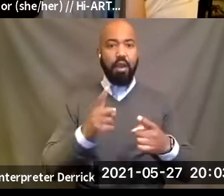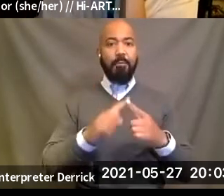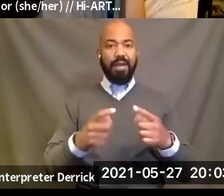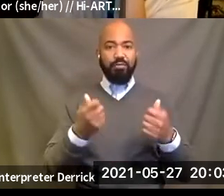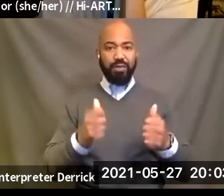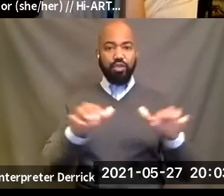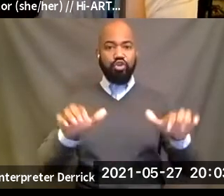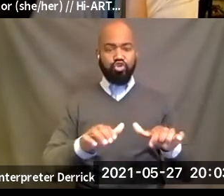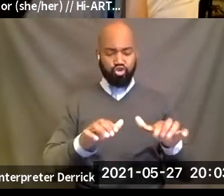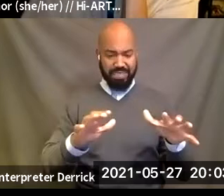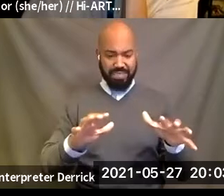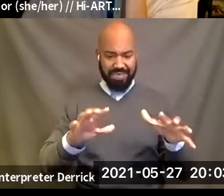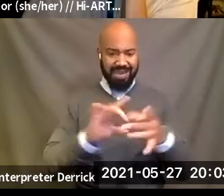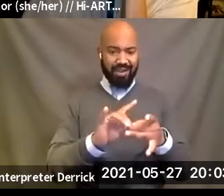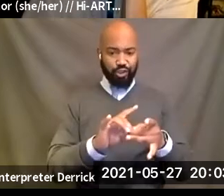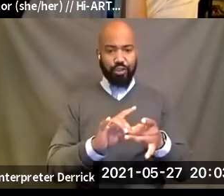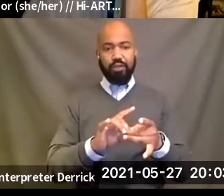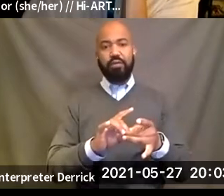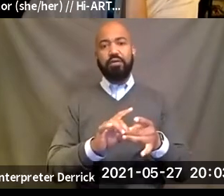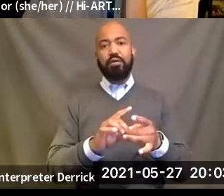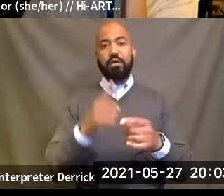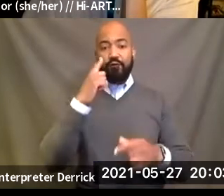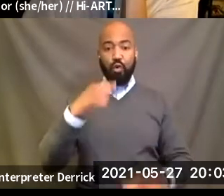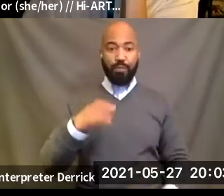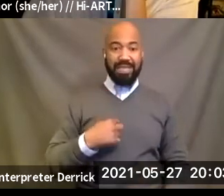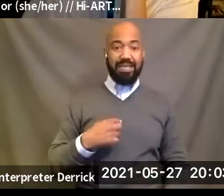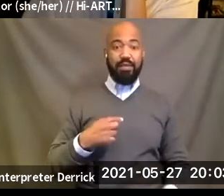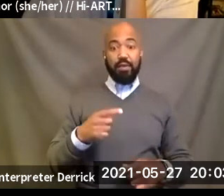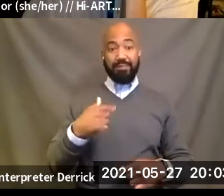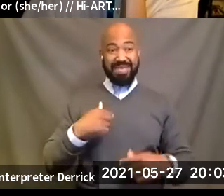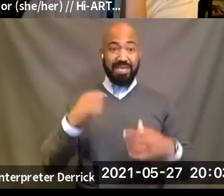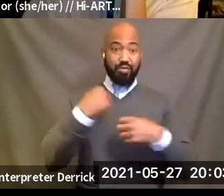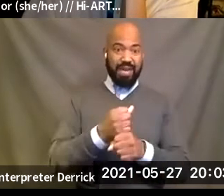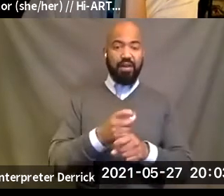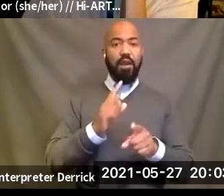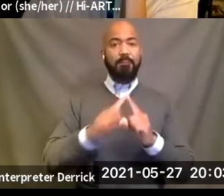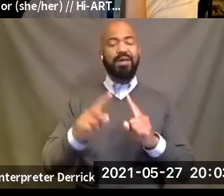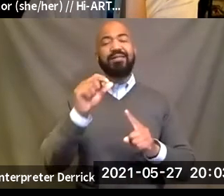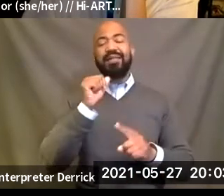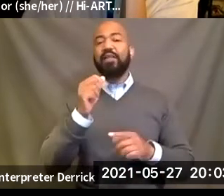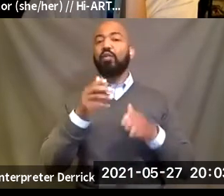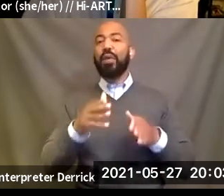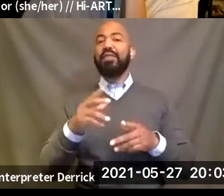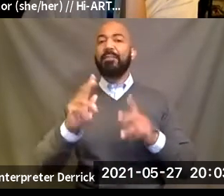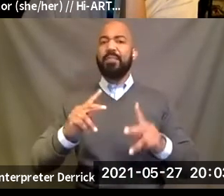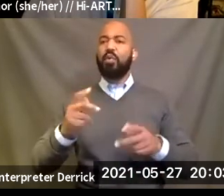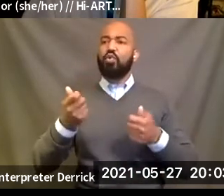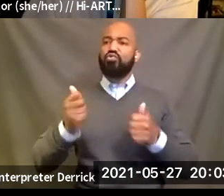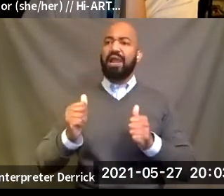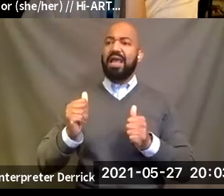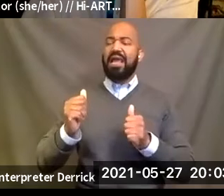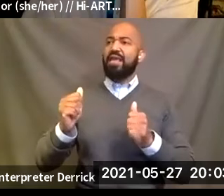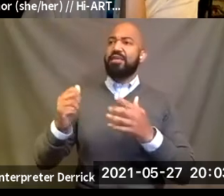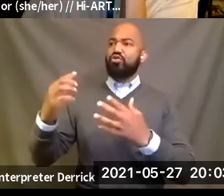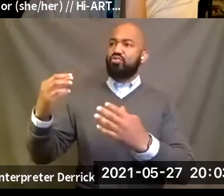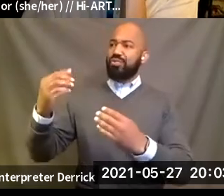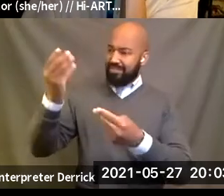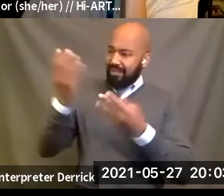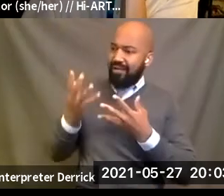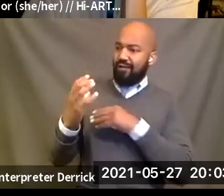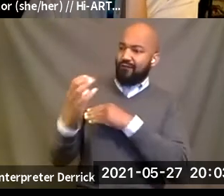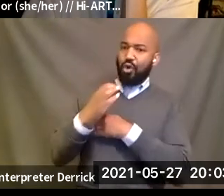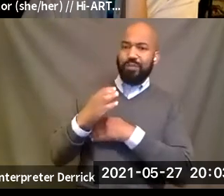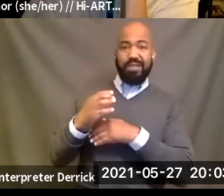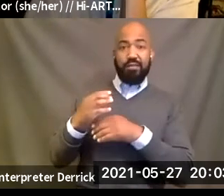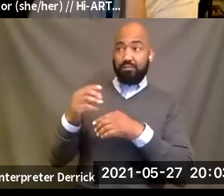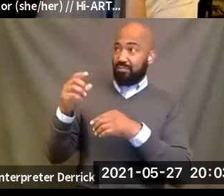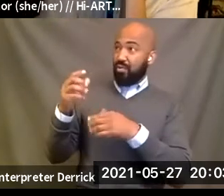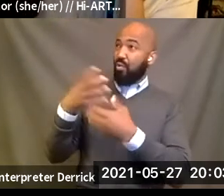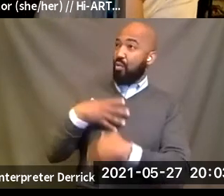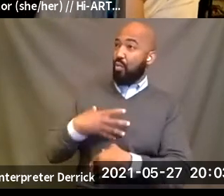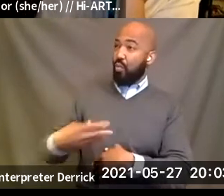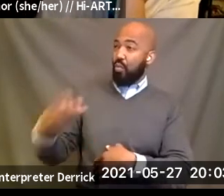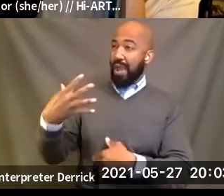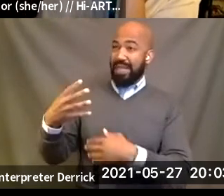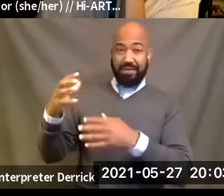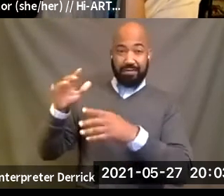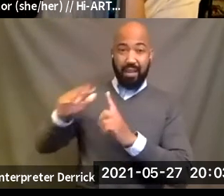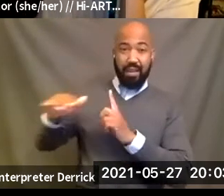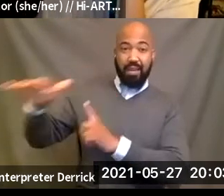Benjamin (they/them/elle): You know, to try to like translate my experience, make it legible, I want to do bridging that brings towards me intimacy with other folks who are facing down the brutality of these systems.